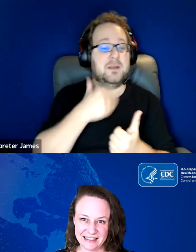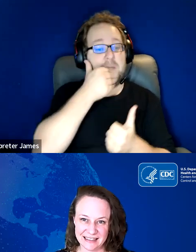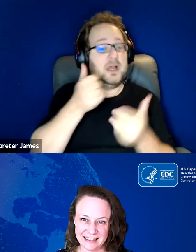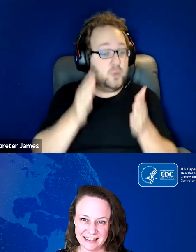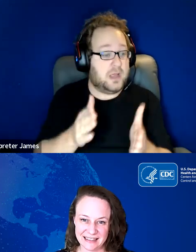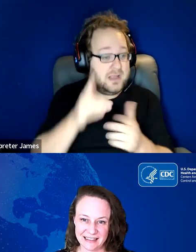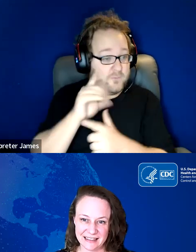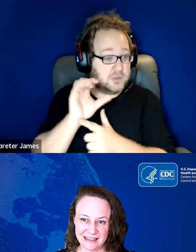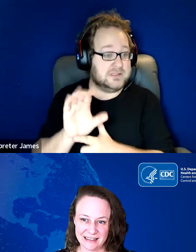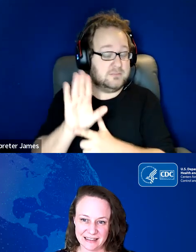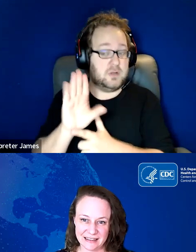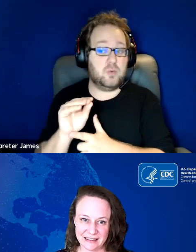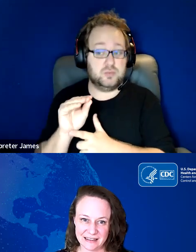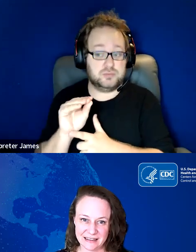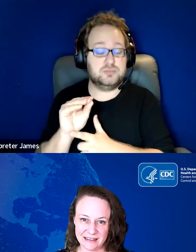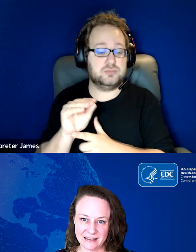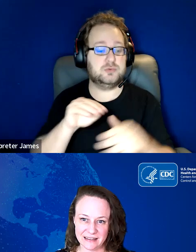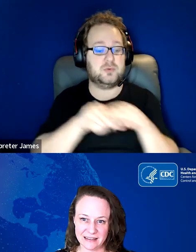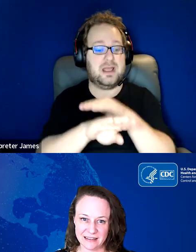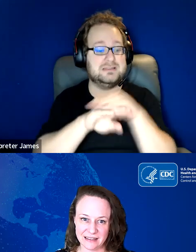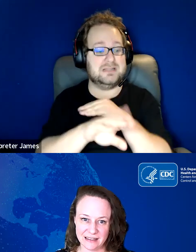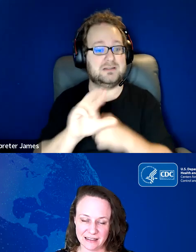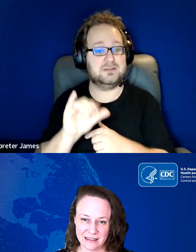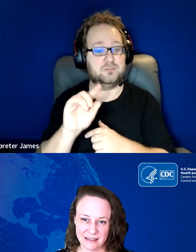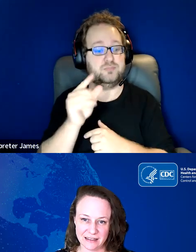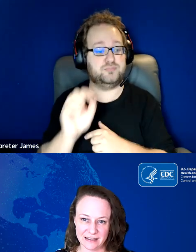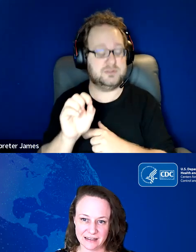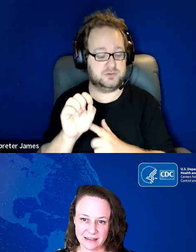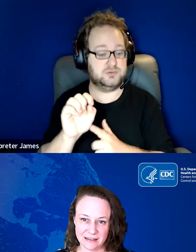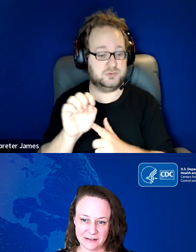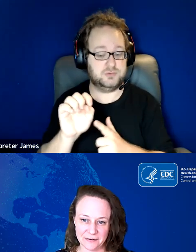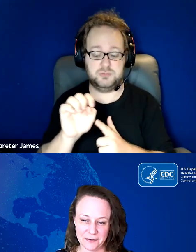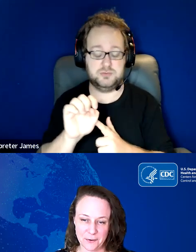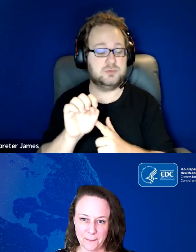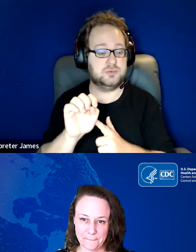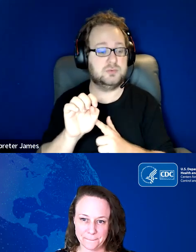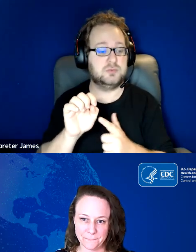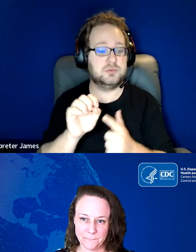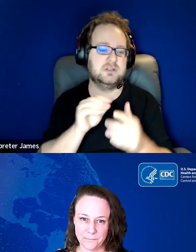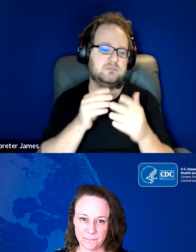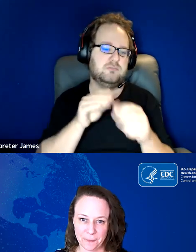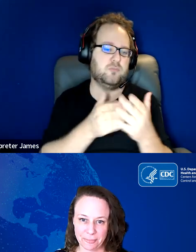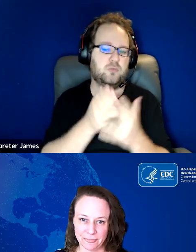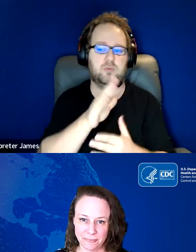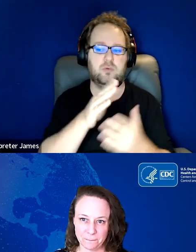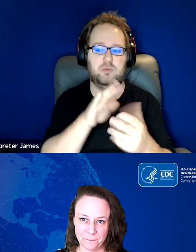CBOs to access the bridge access program is through their local health department.